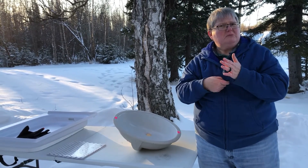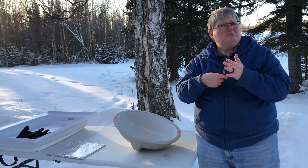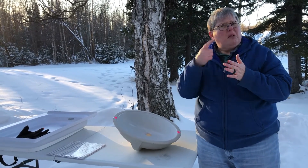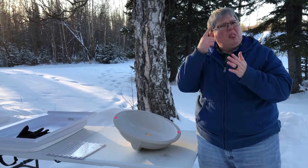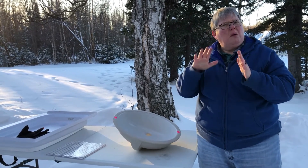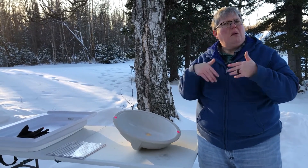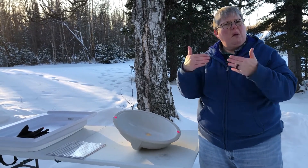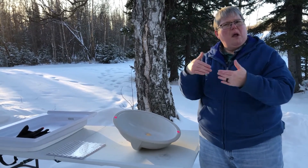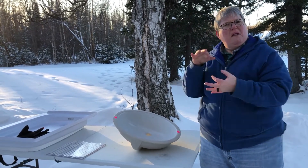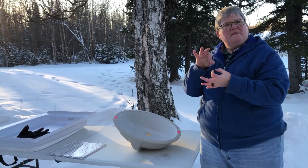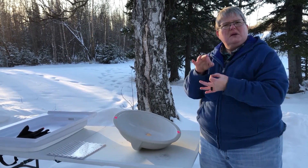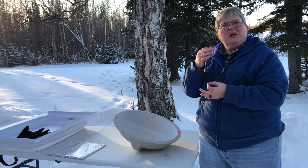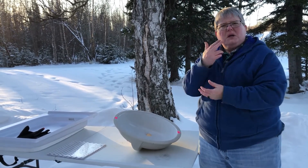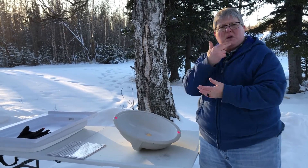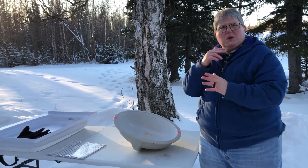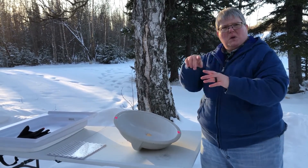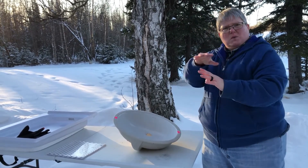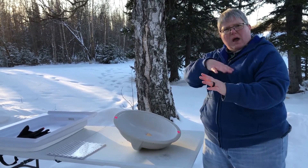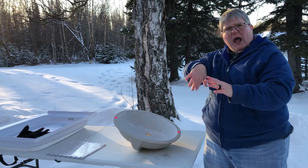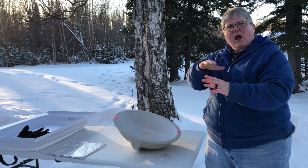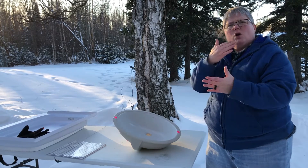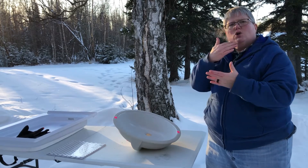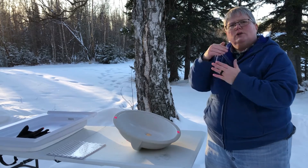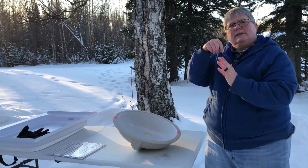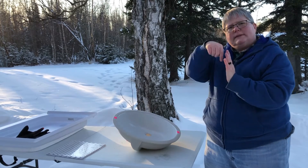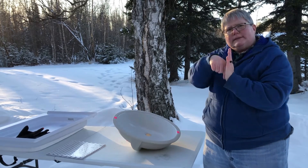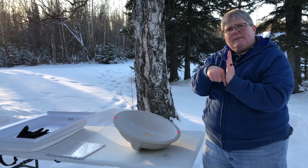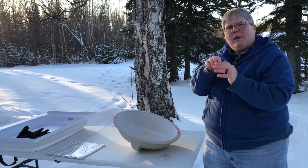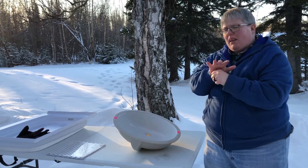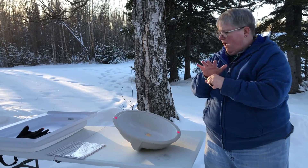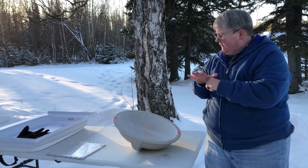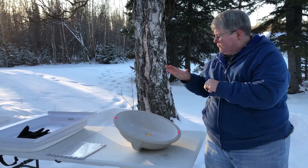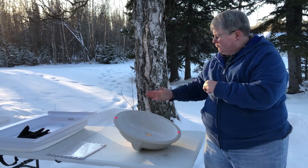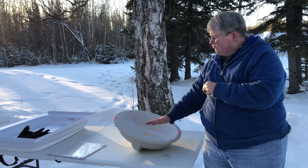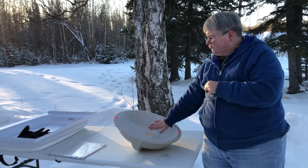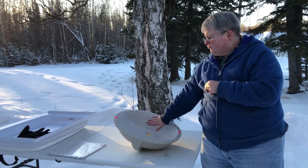You know we decided that's a pretty good price let's go ahead, it's cute, it's a it's good. I think it's